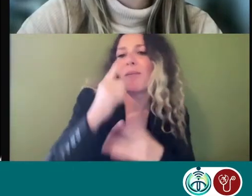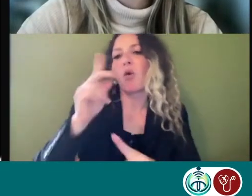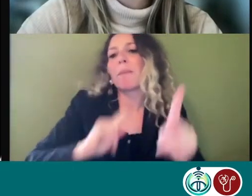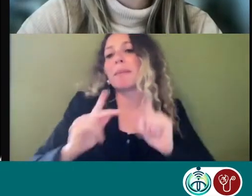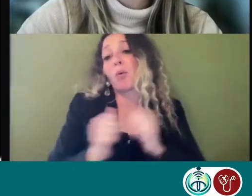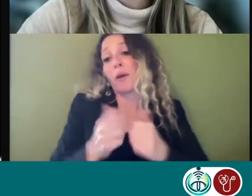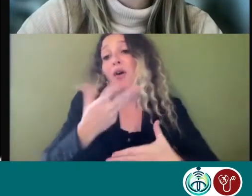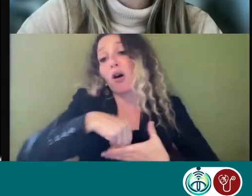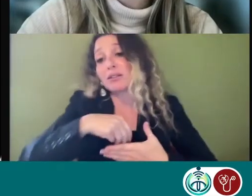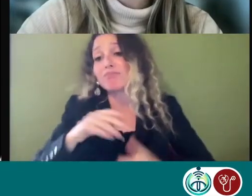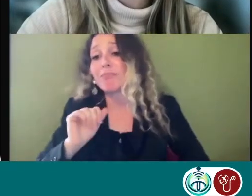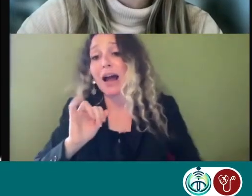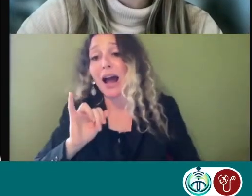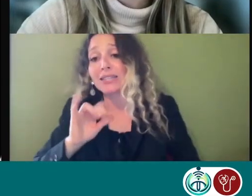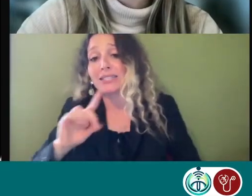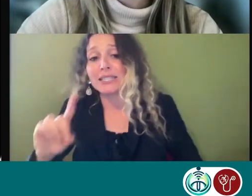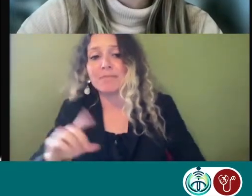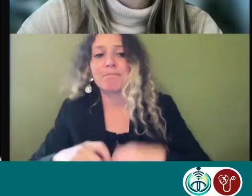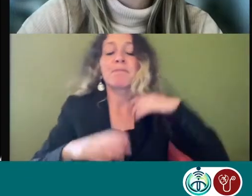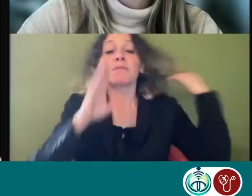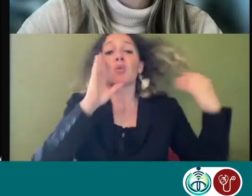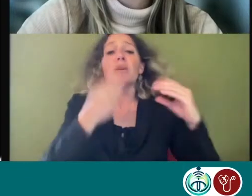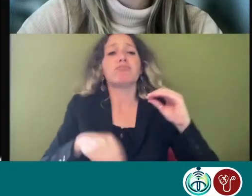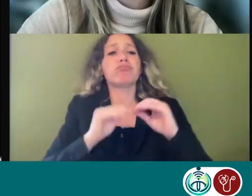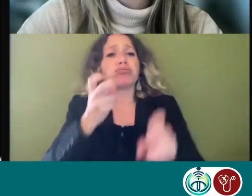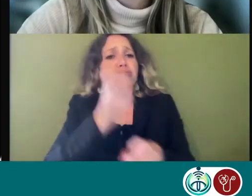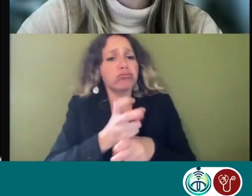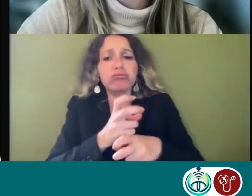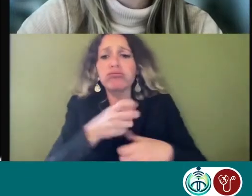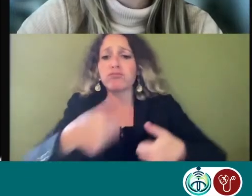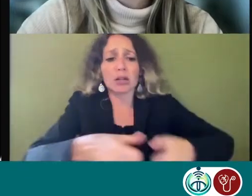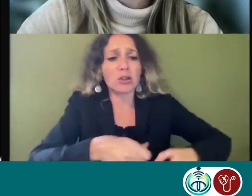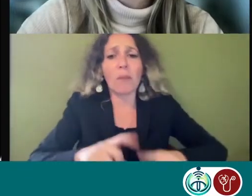going to be a harder puzzle, but an exciting puzzle to figure out how to leverage these